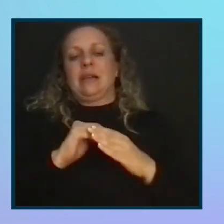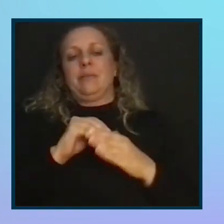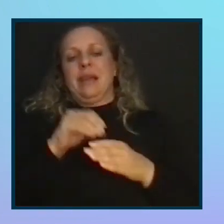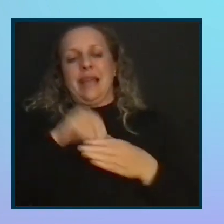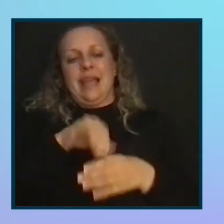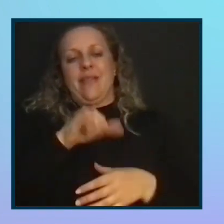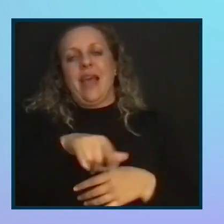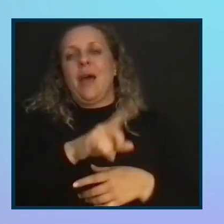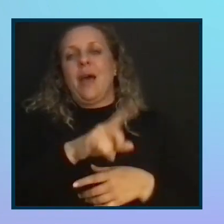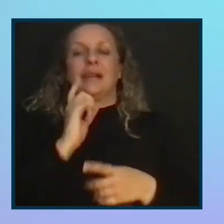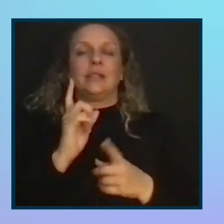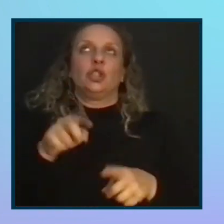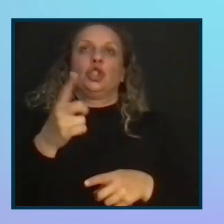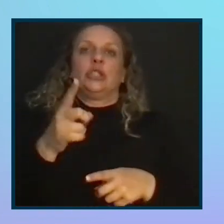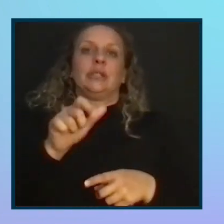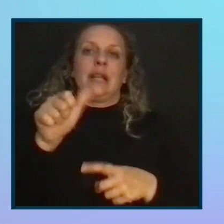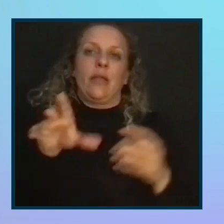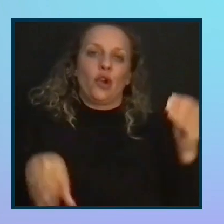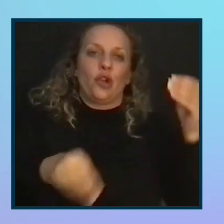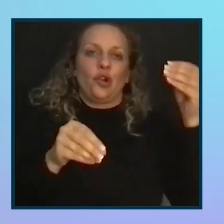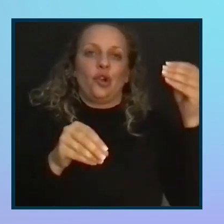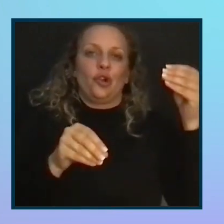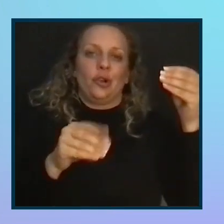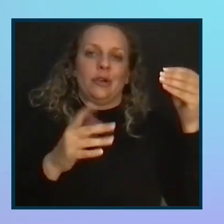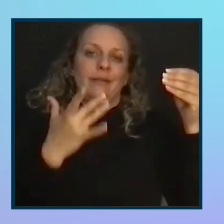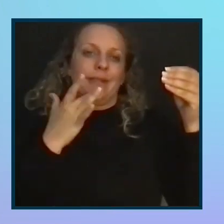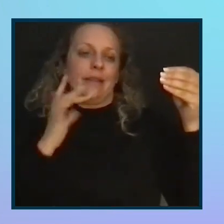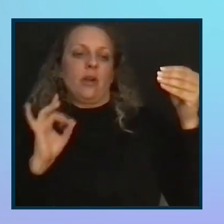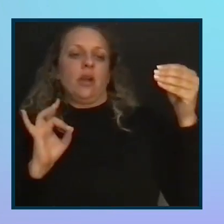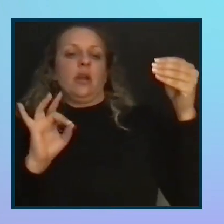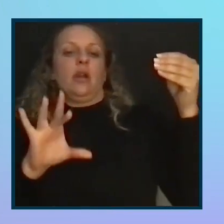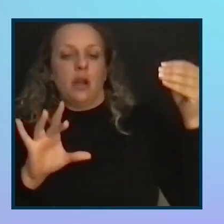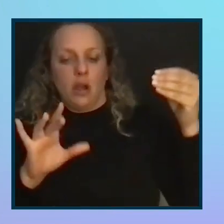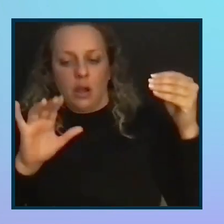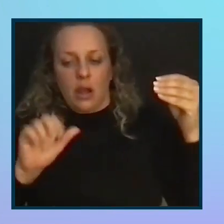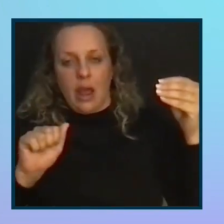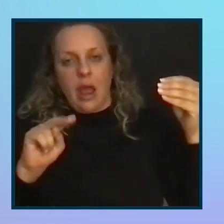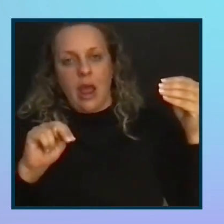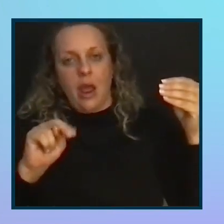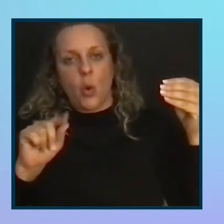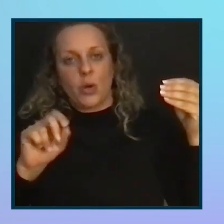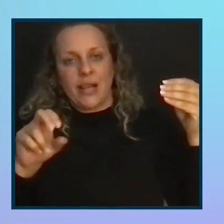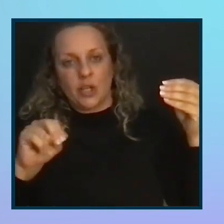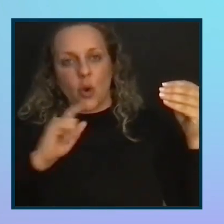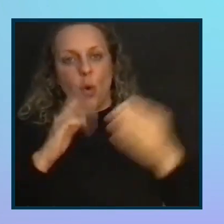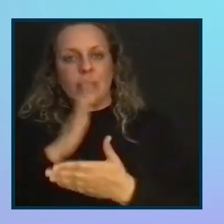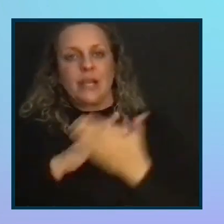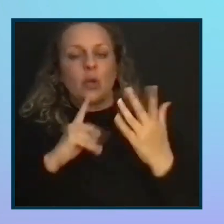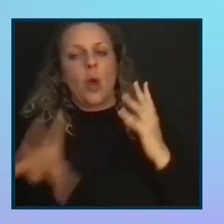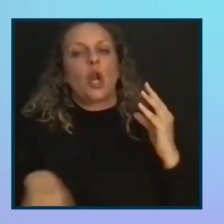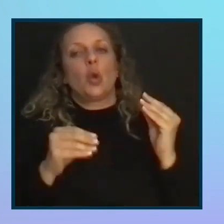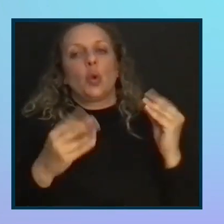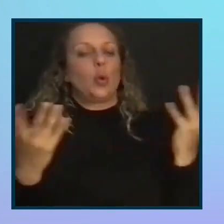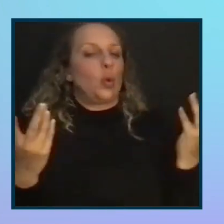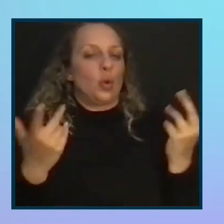because it's just another flavor or annotation or section that you might want to include in your spec.